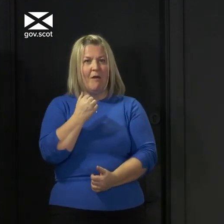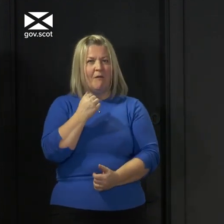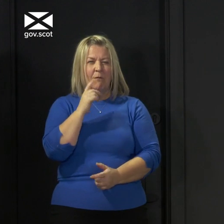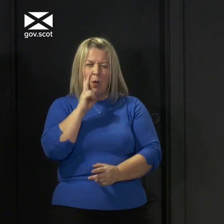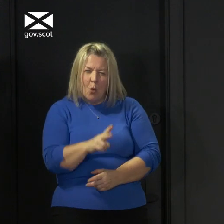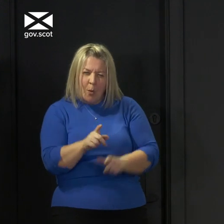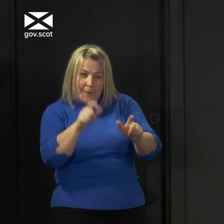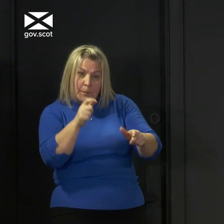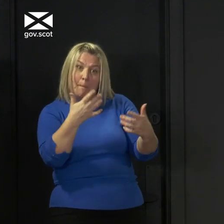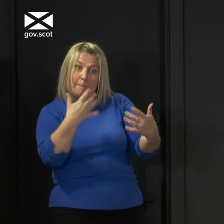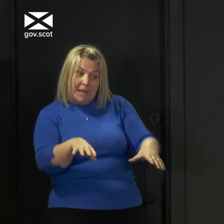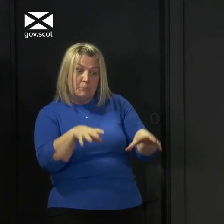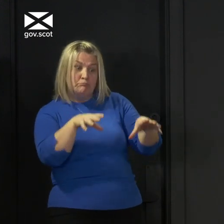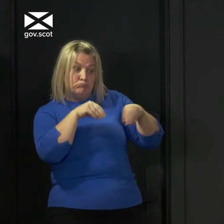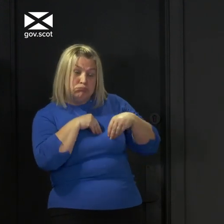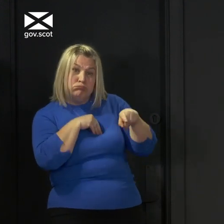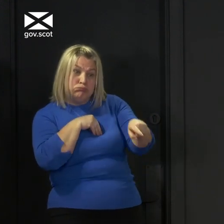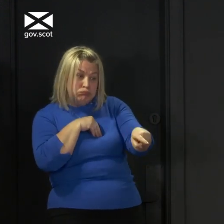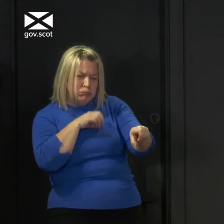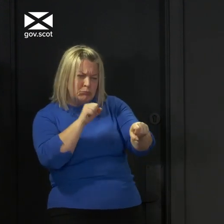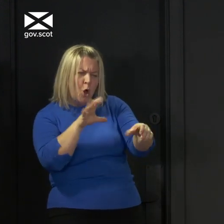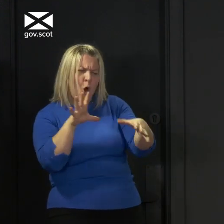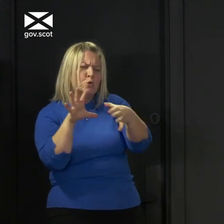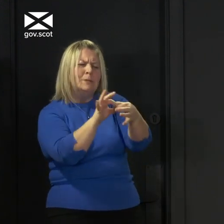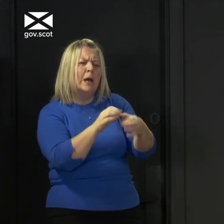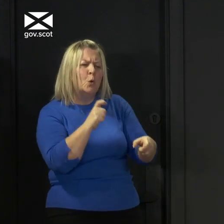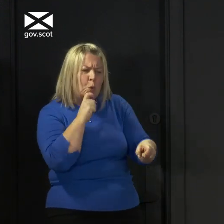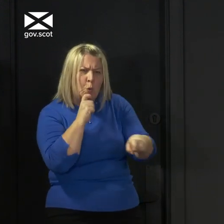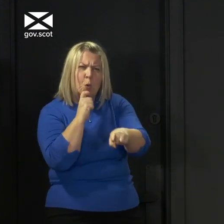to have the understanding that some form of social distancing is going to be